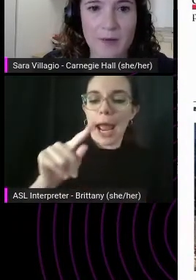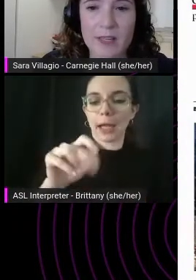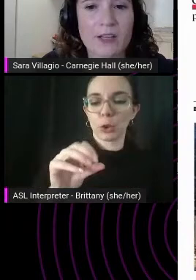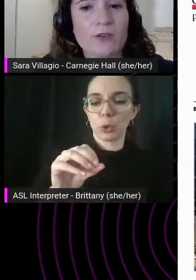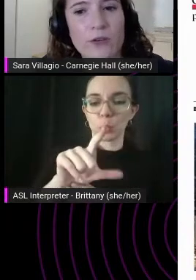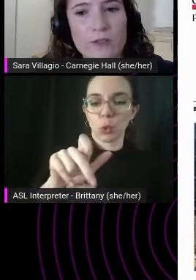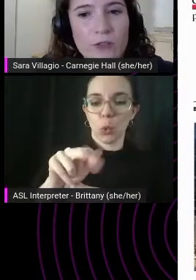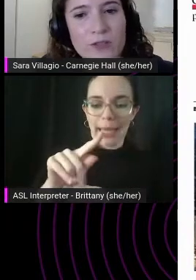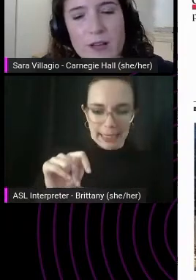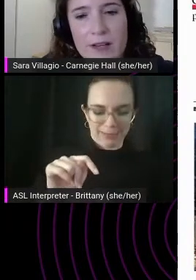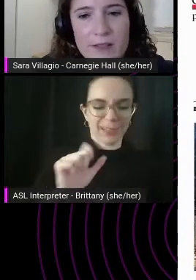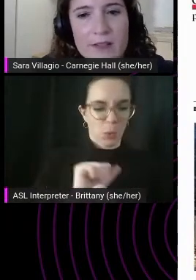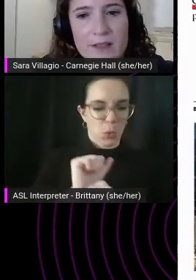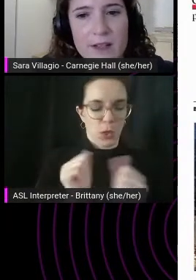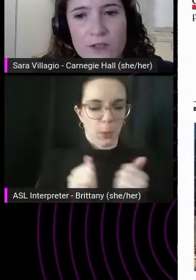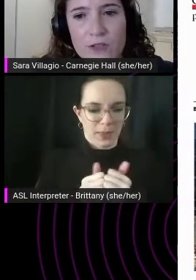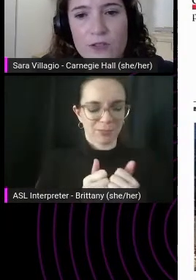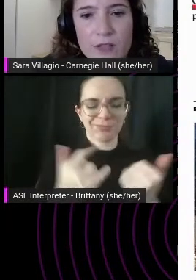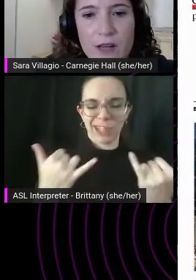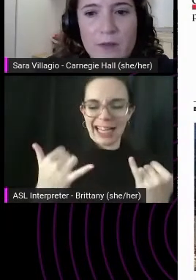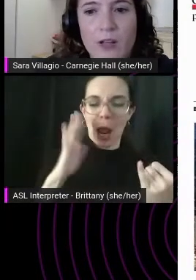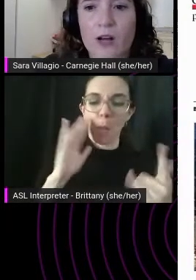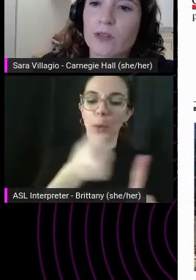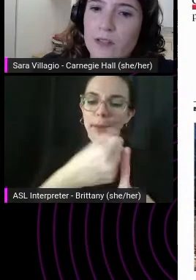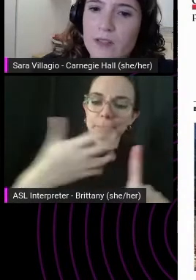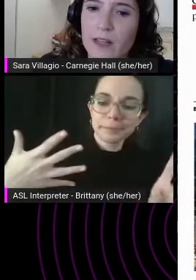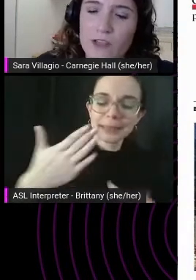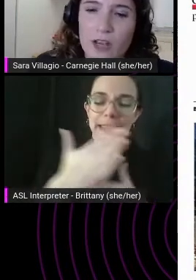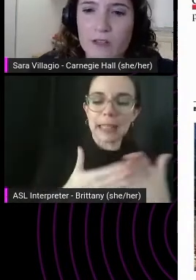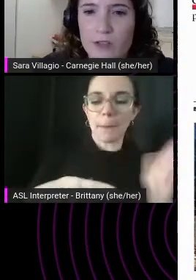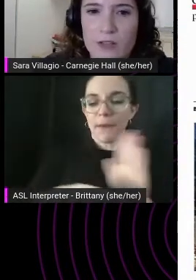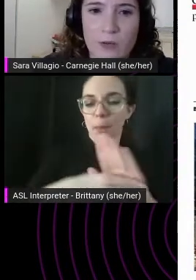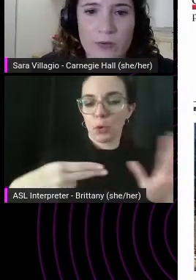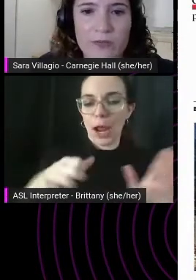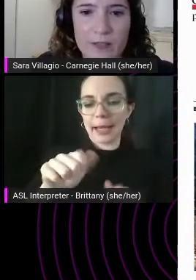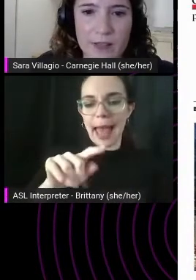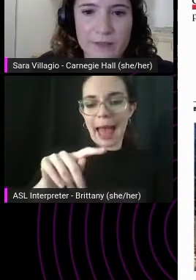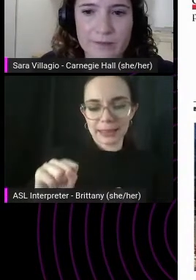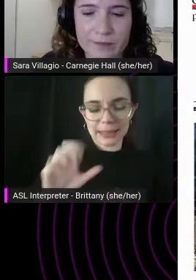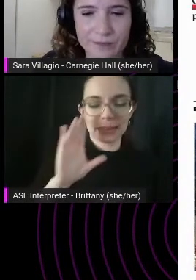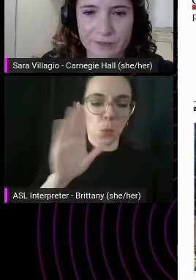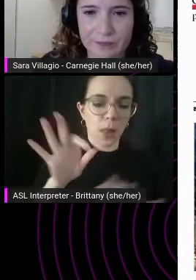I'm going to take you through a few of these assets and introduce you to them along with the design challenges that we were facing.